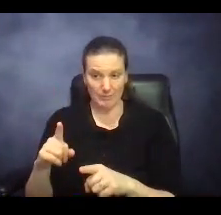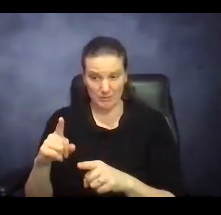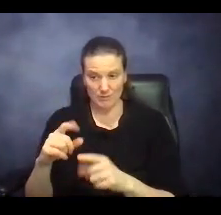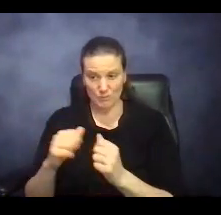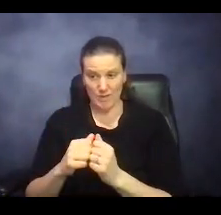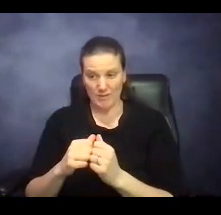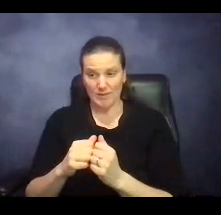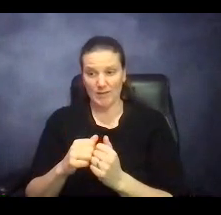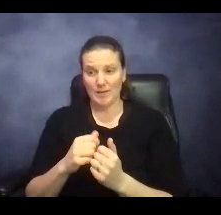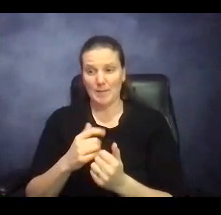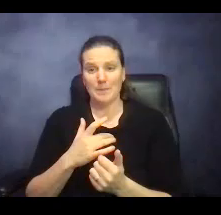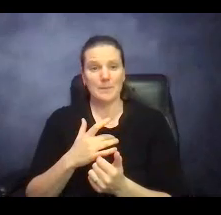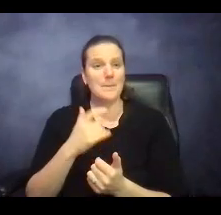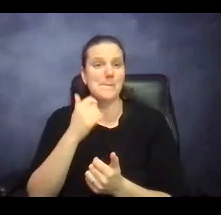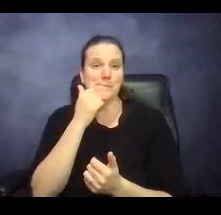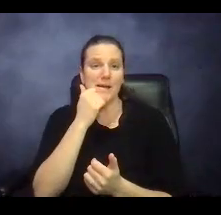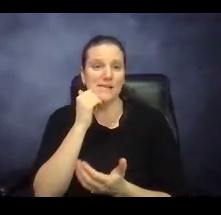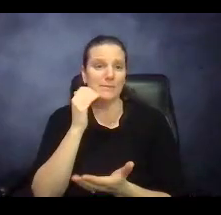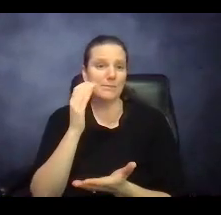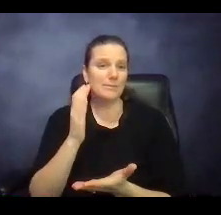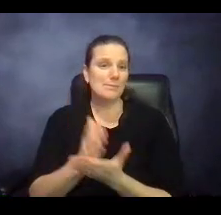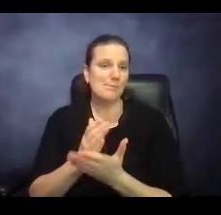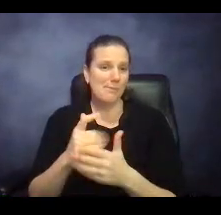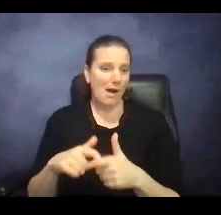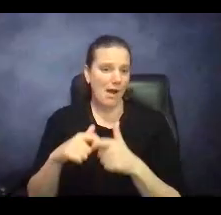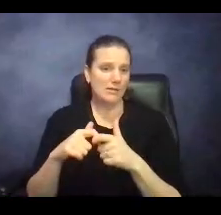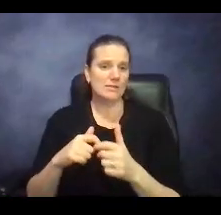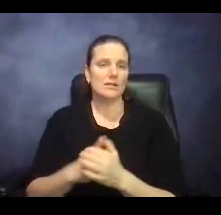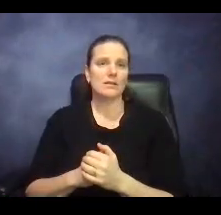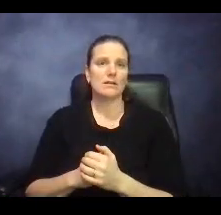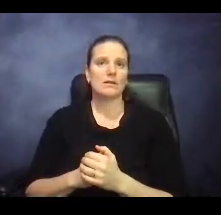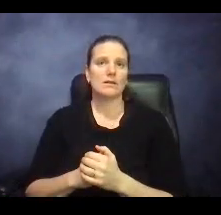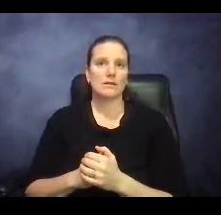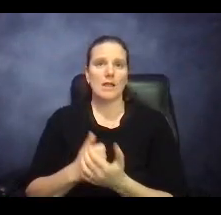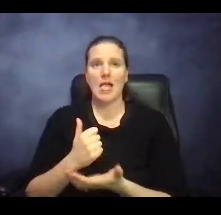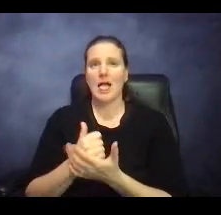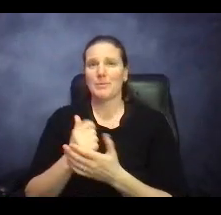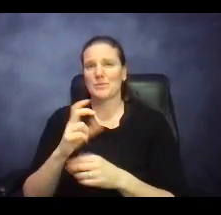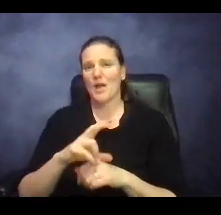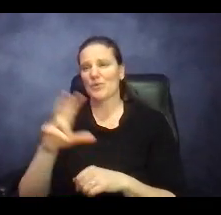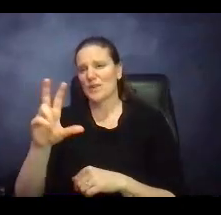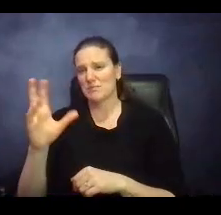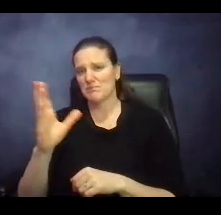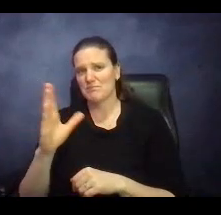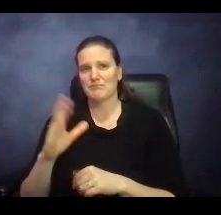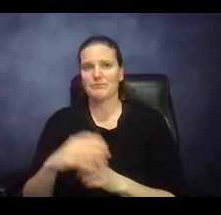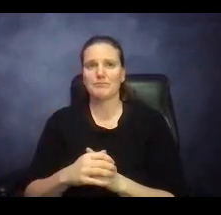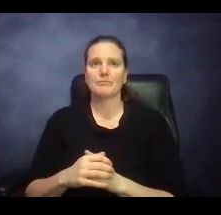of wearing out in the afternoons around three o'clock. And they can also also promote good sleep. Holy basil's just something that calms the nervous system.